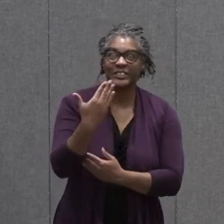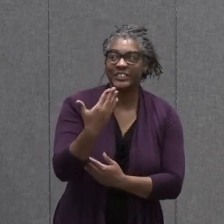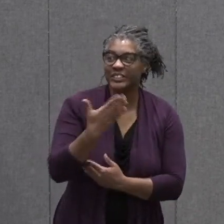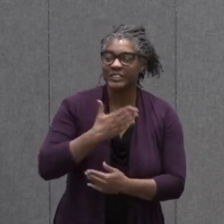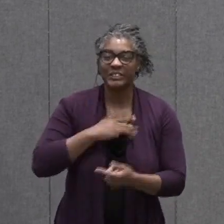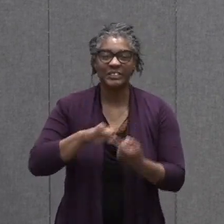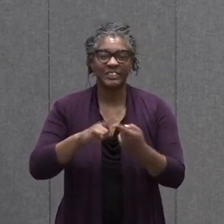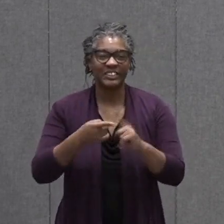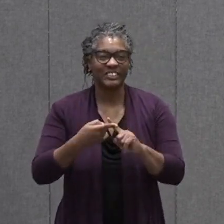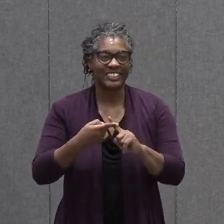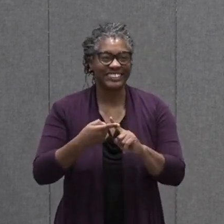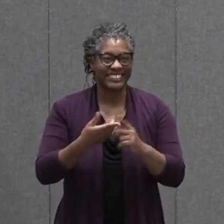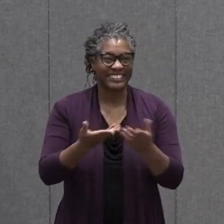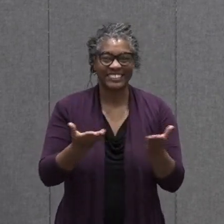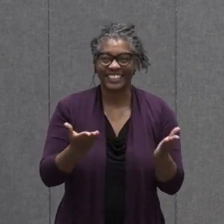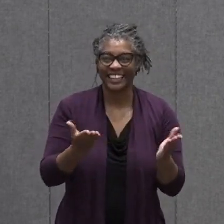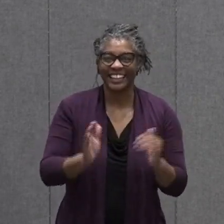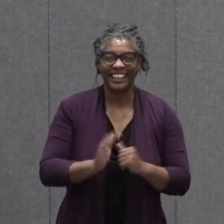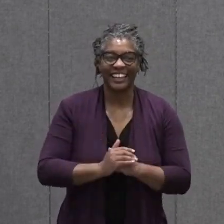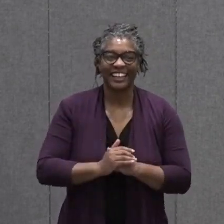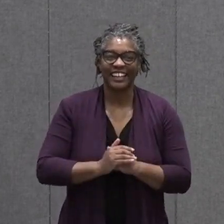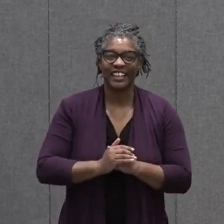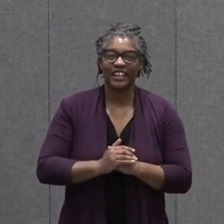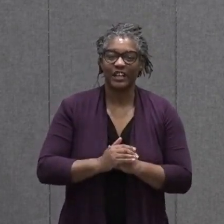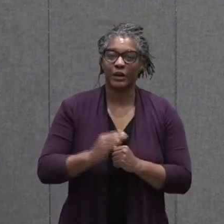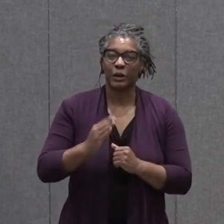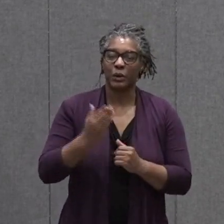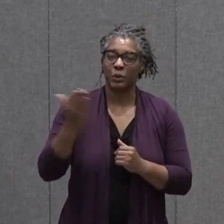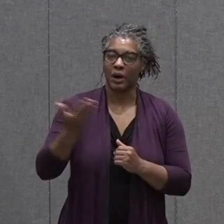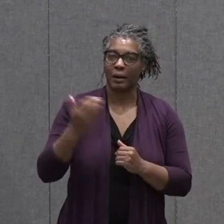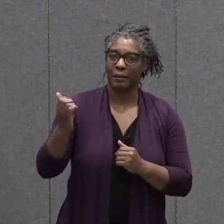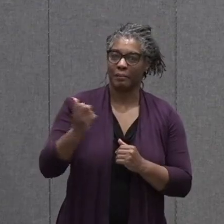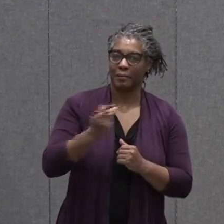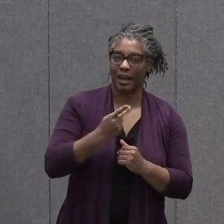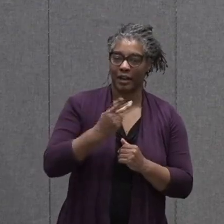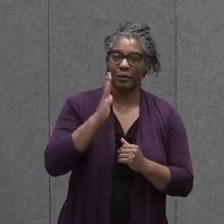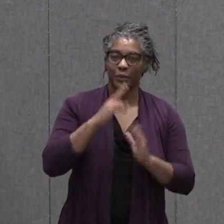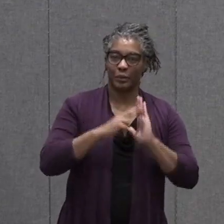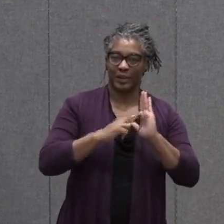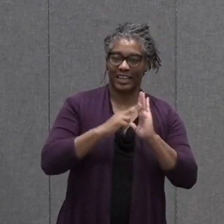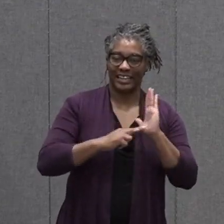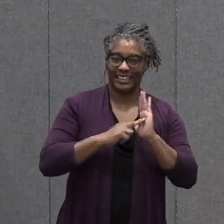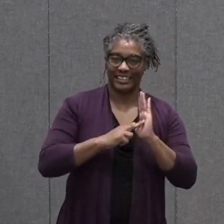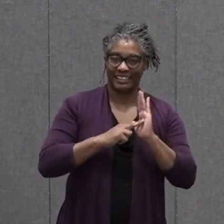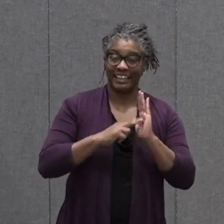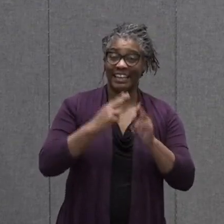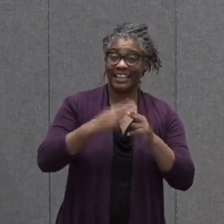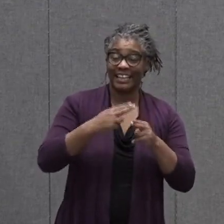for another read aloud. Today I'm gonna read a book called, Peanut Butter & Cupcake.